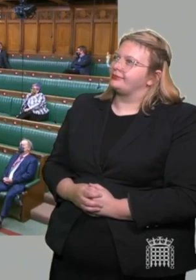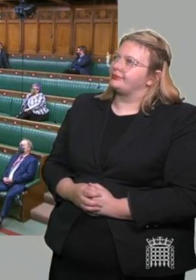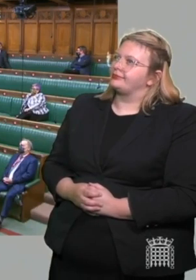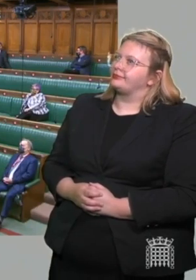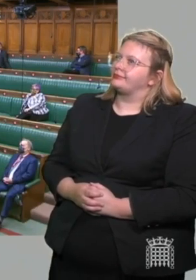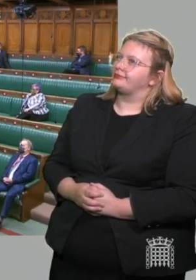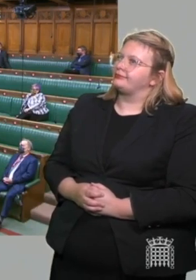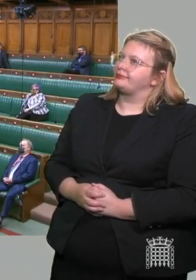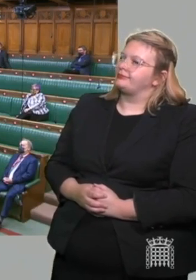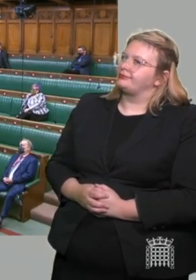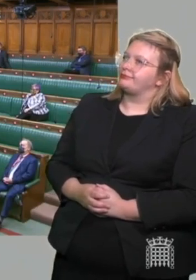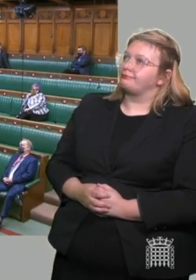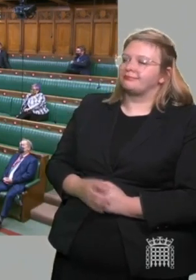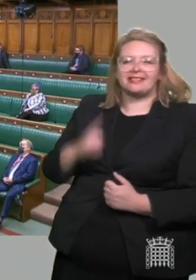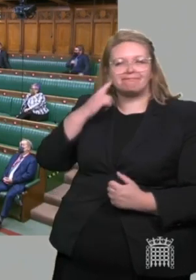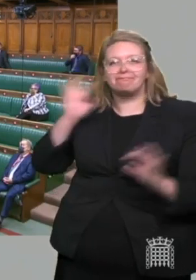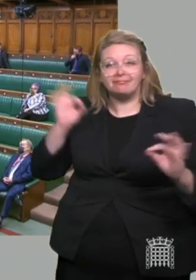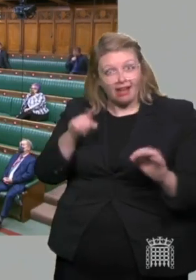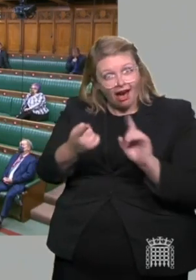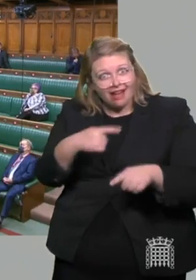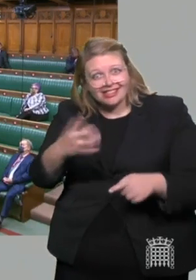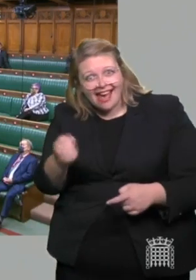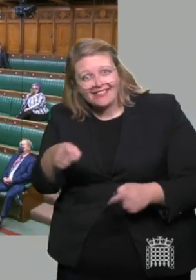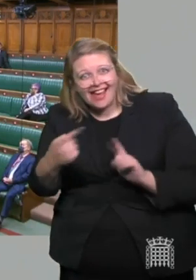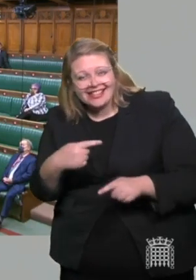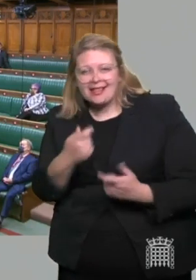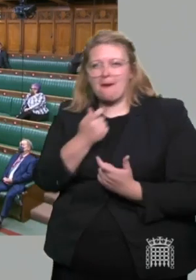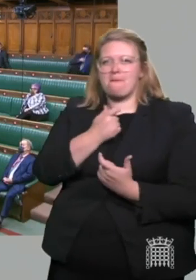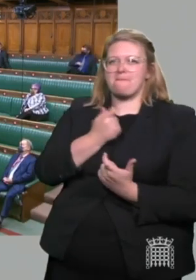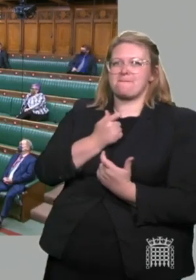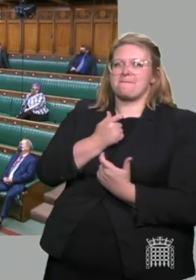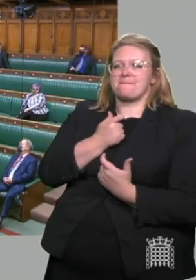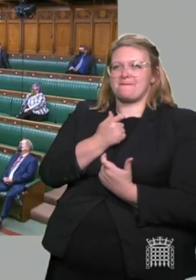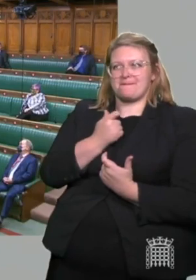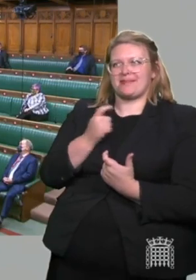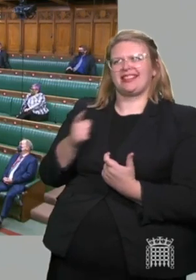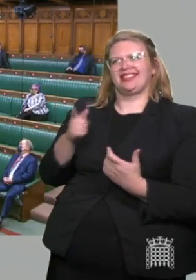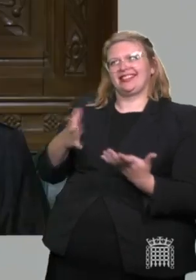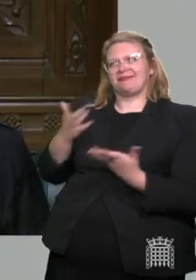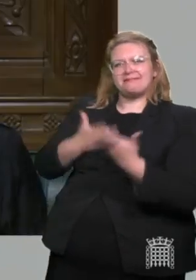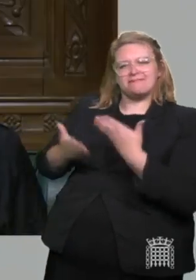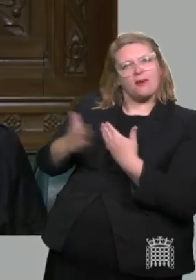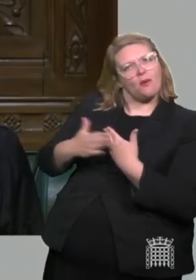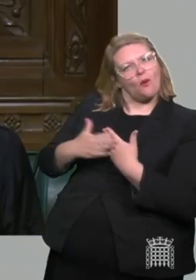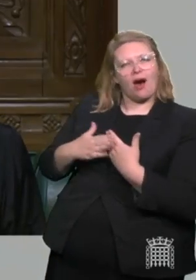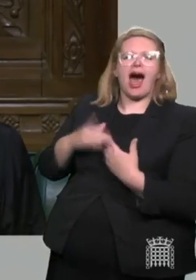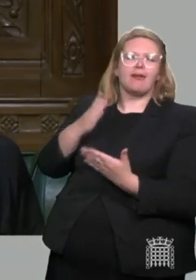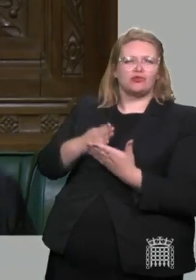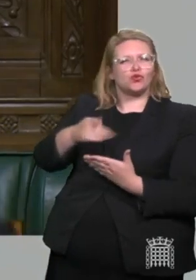Have you got the answer, Prime Minister? Tell us more about PMQs. I am sure the Prime Minister knows the answer. [Interruption.]